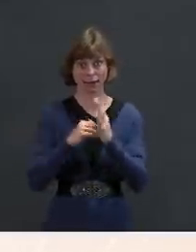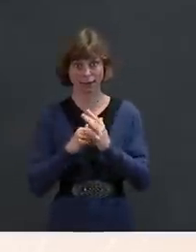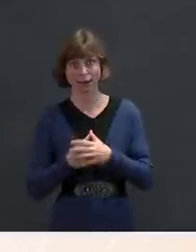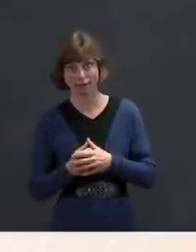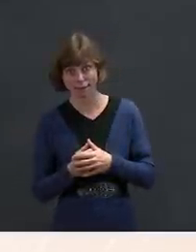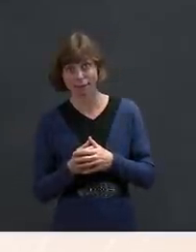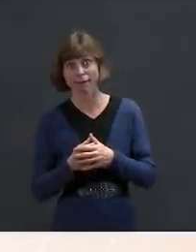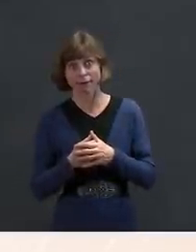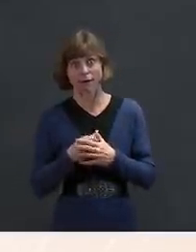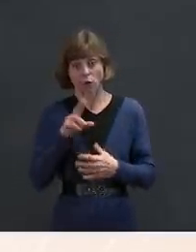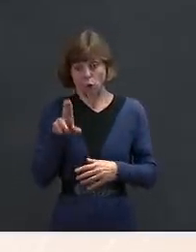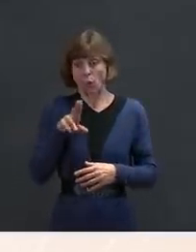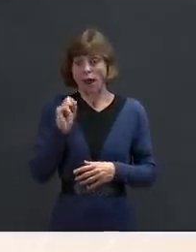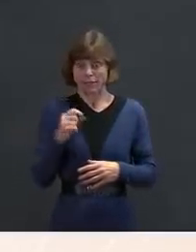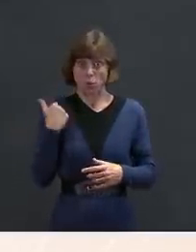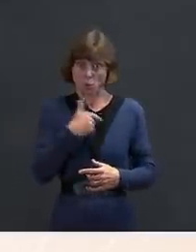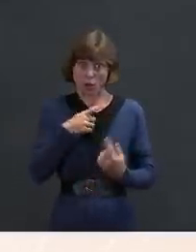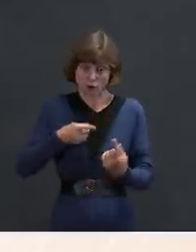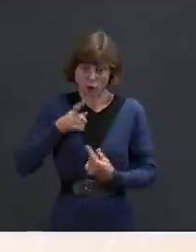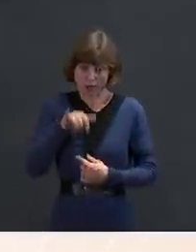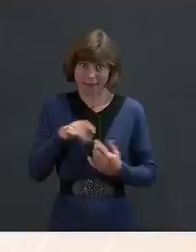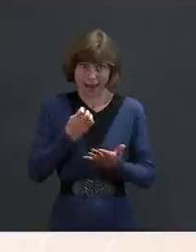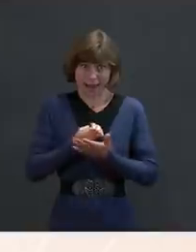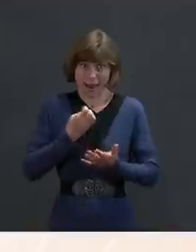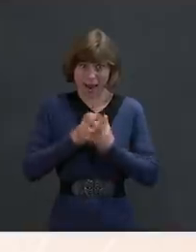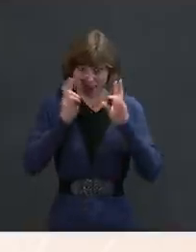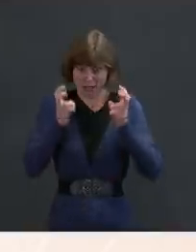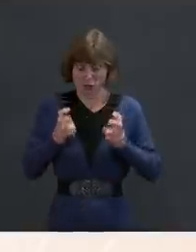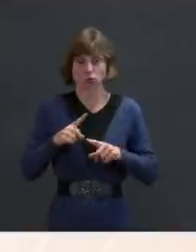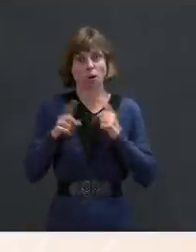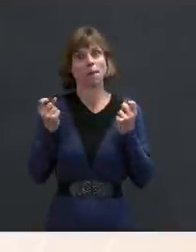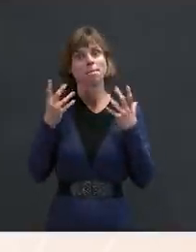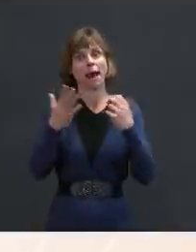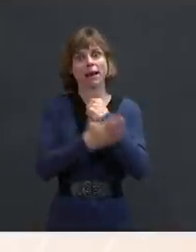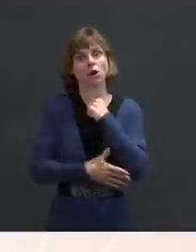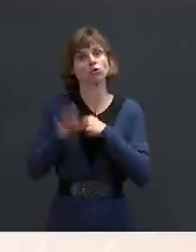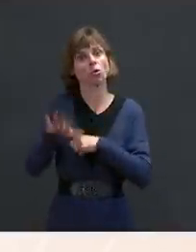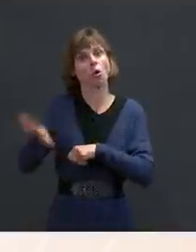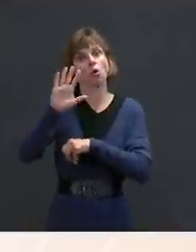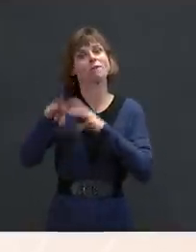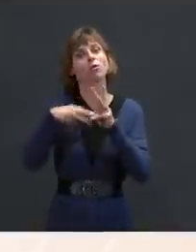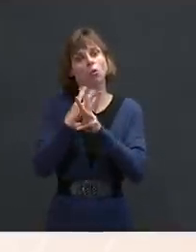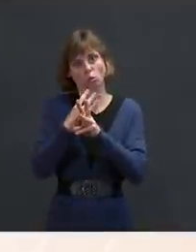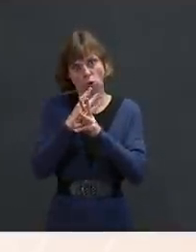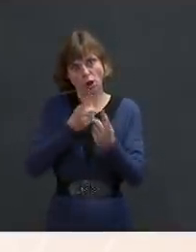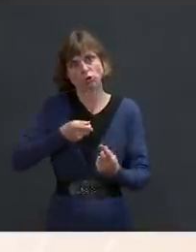but many countries around the world are grappling with. I'm certain those will be part of the agenda, but we're not quite at the point of previewing